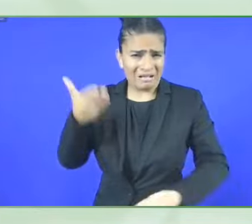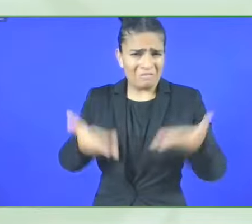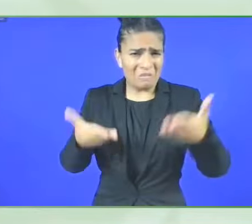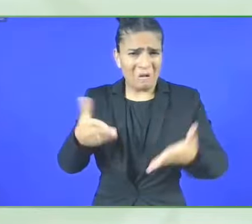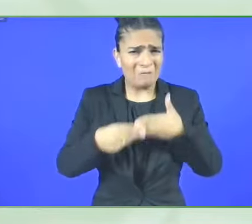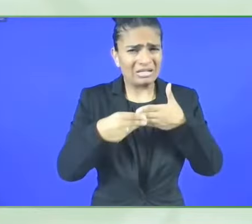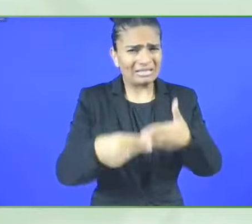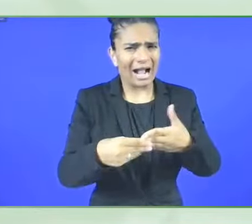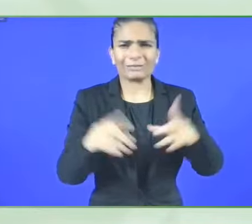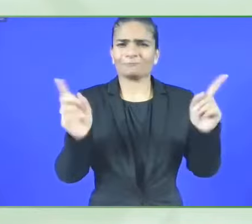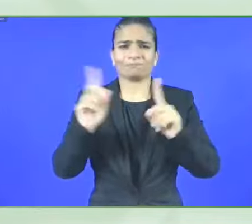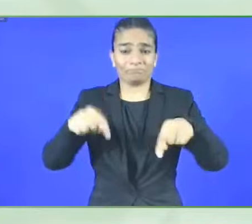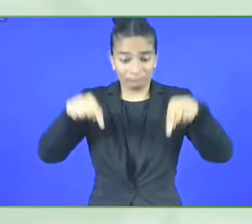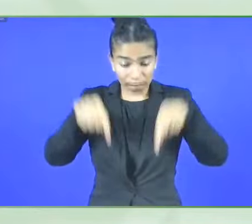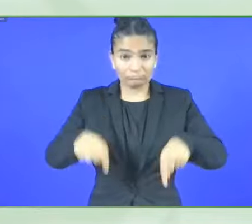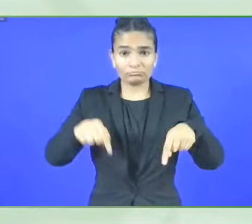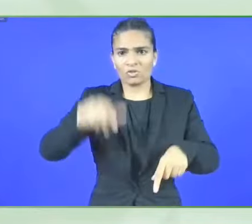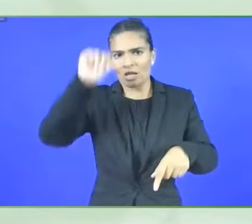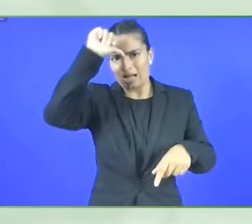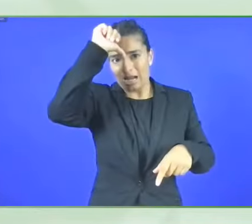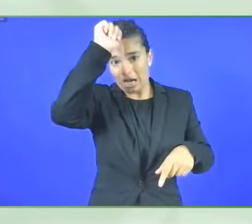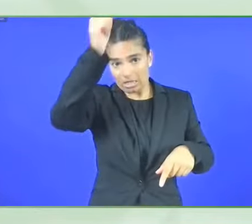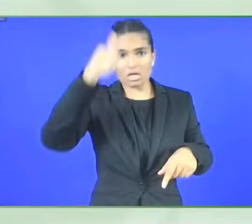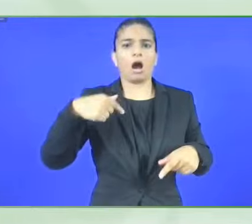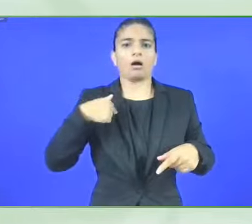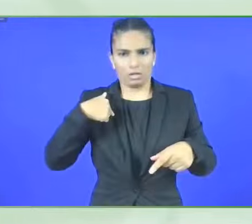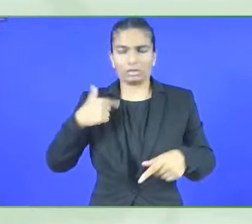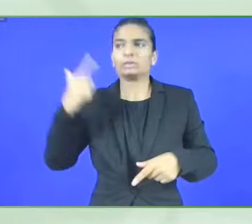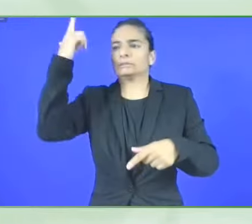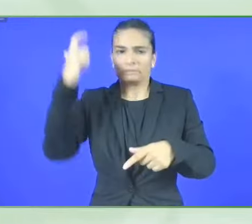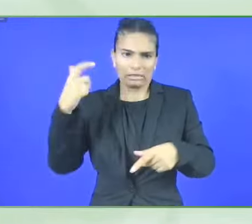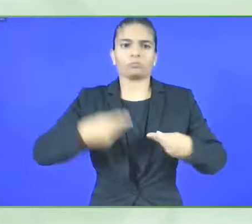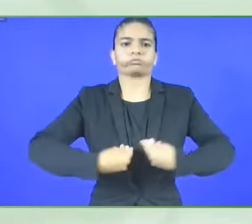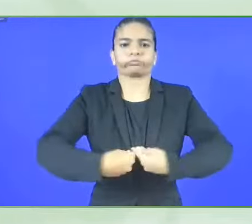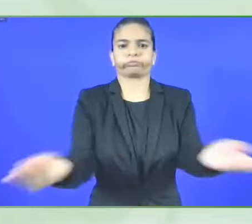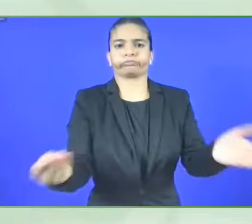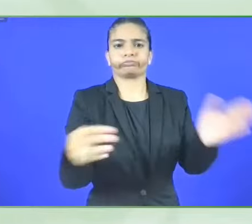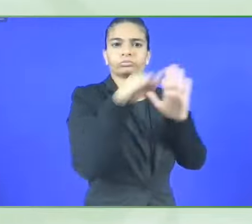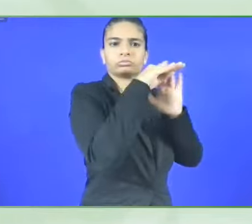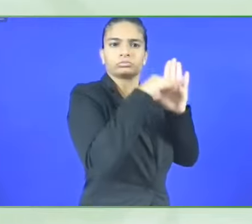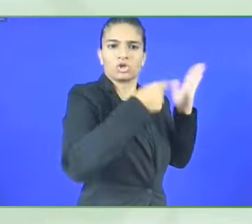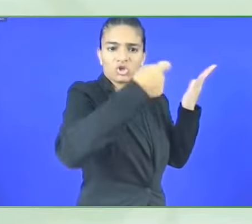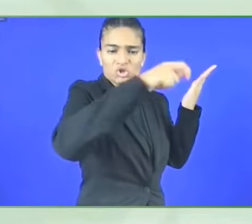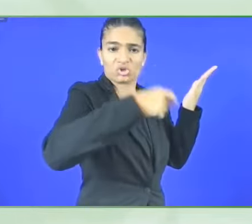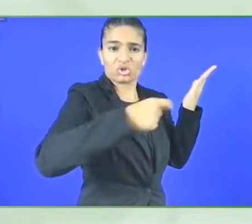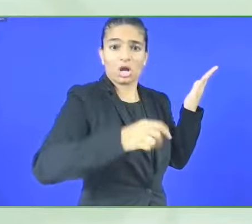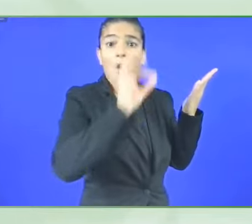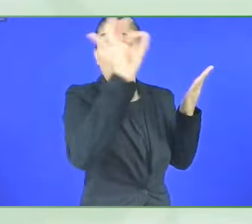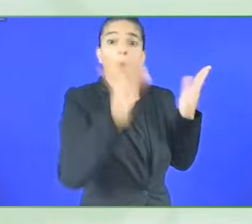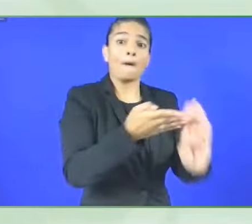of universal design for learning.